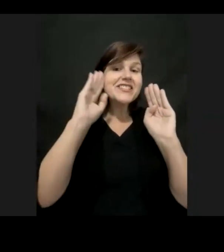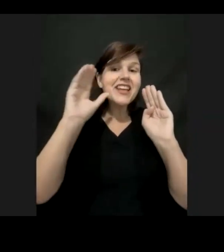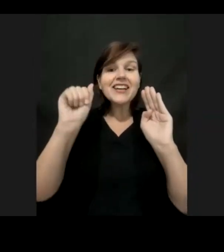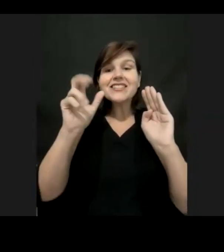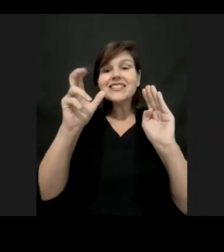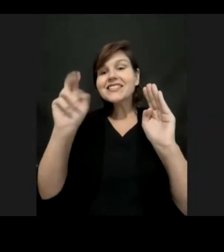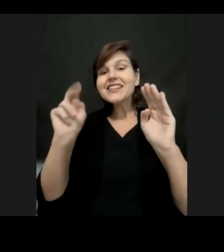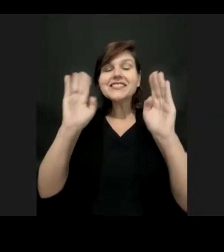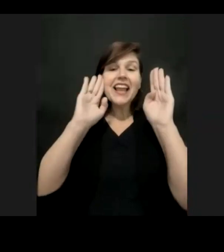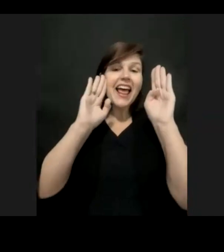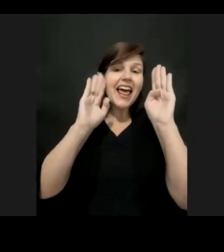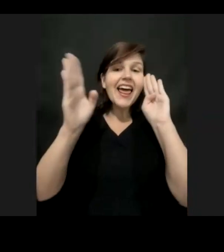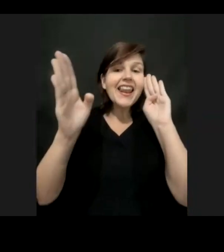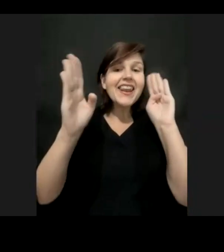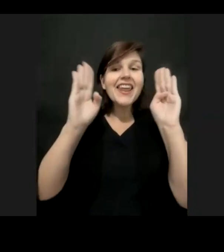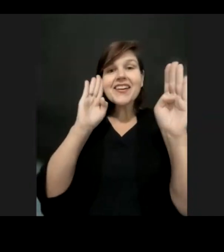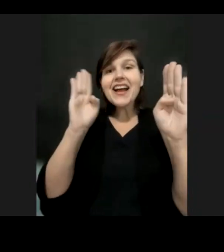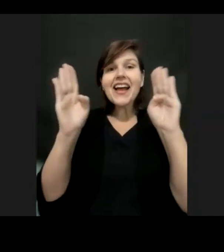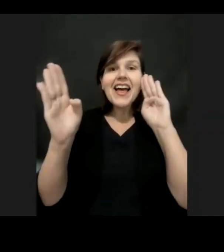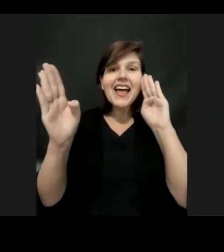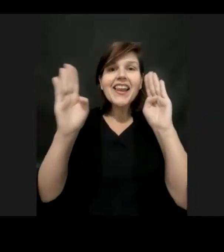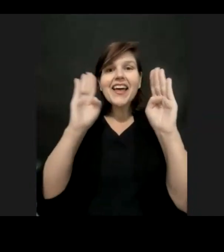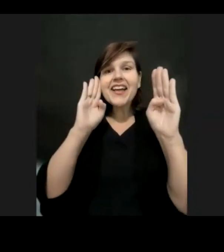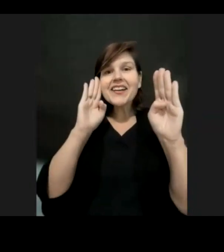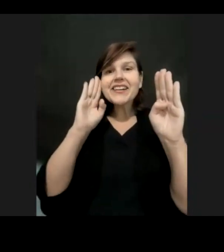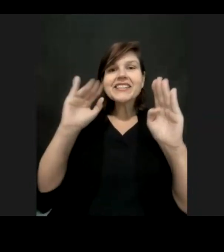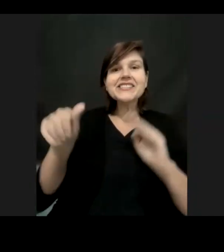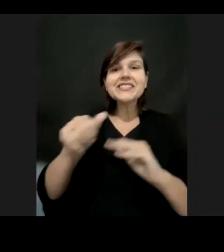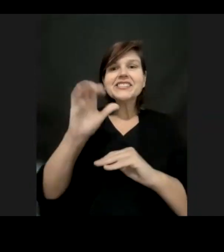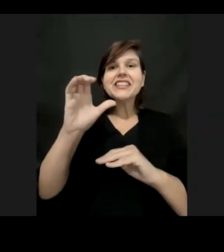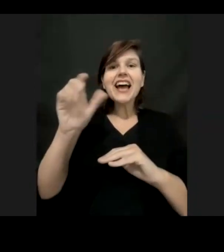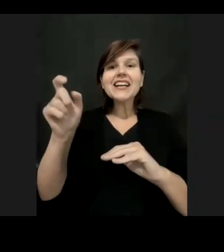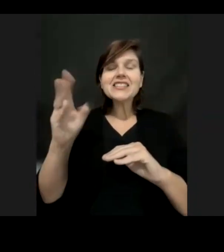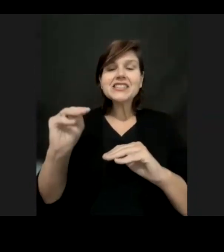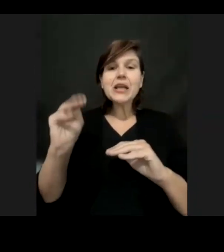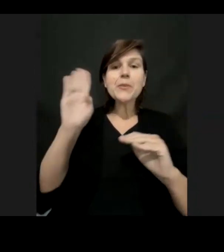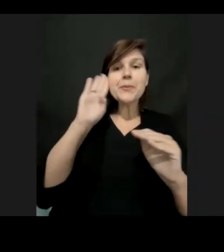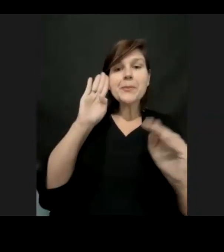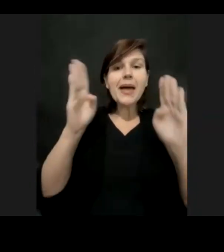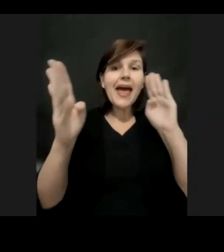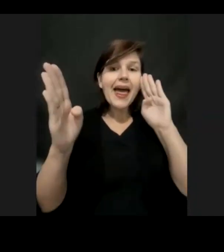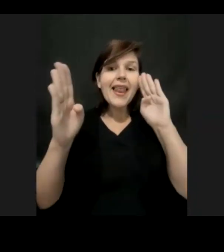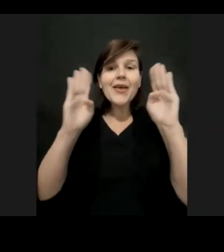Jackson, whoop! Hello, hello, hello, Jackson.